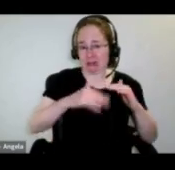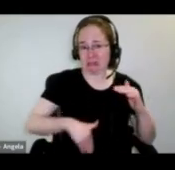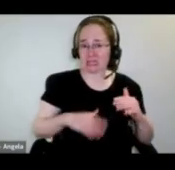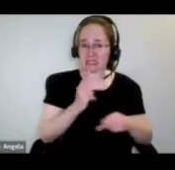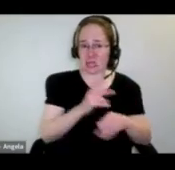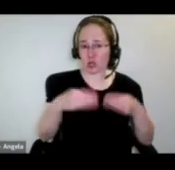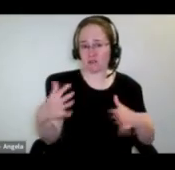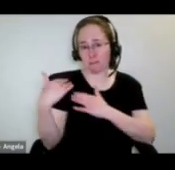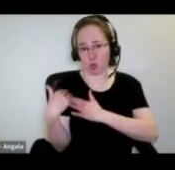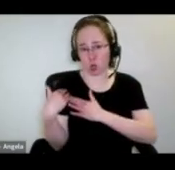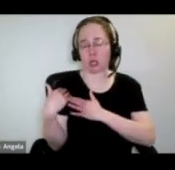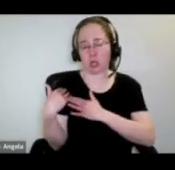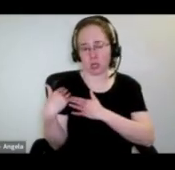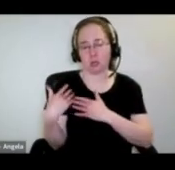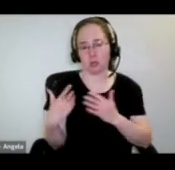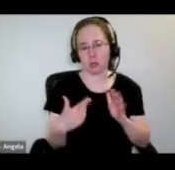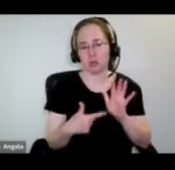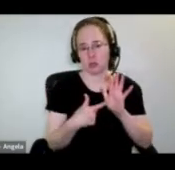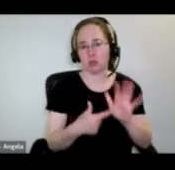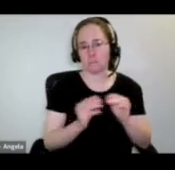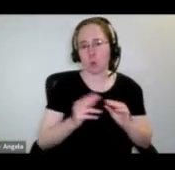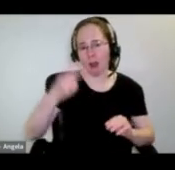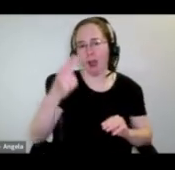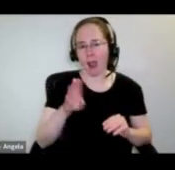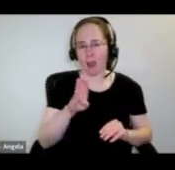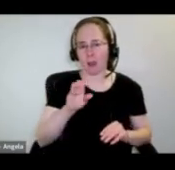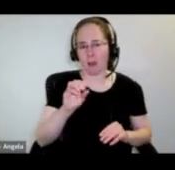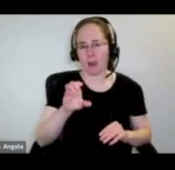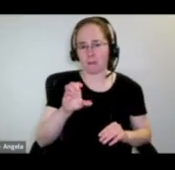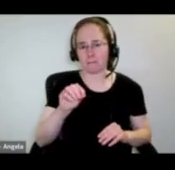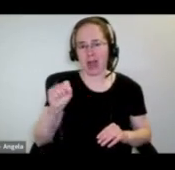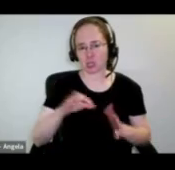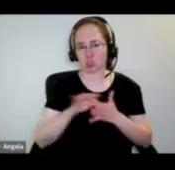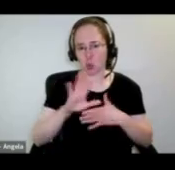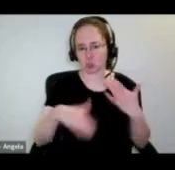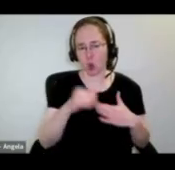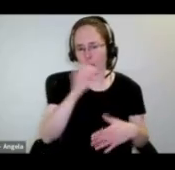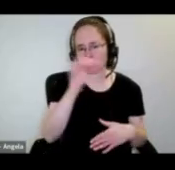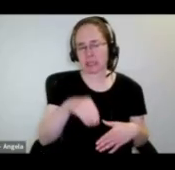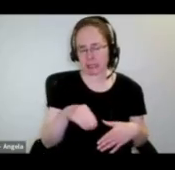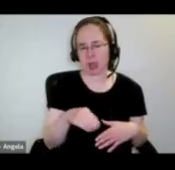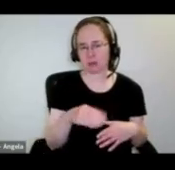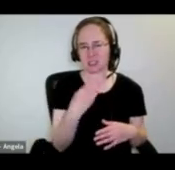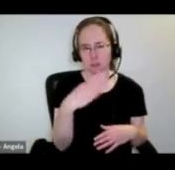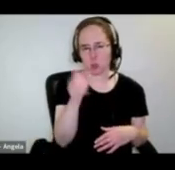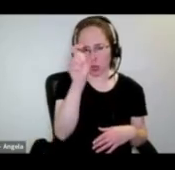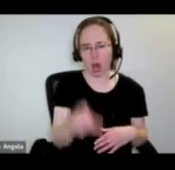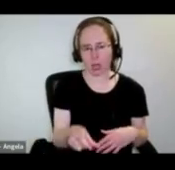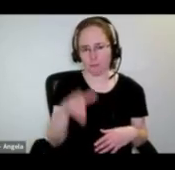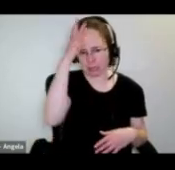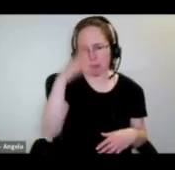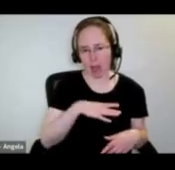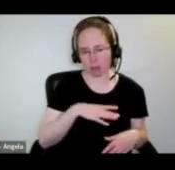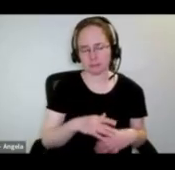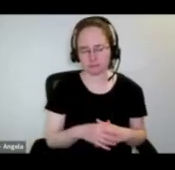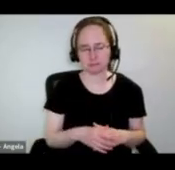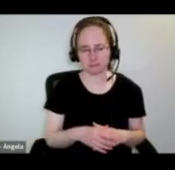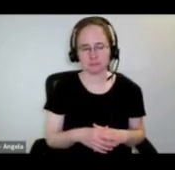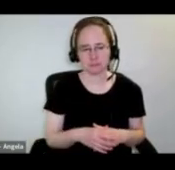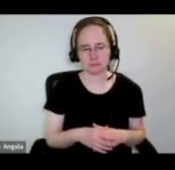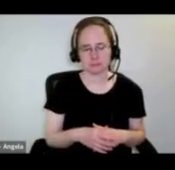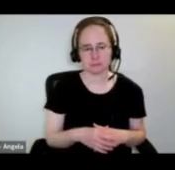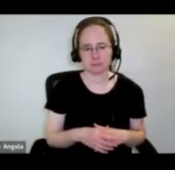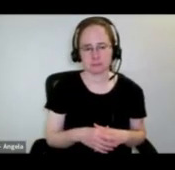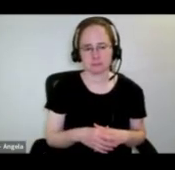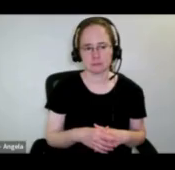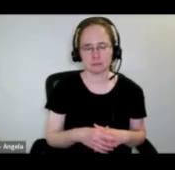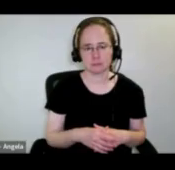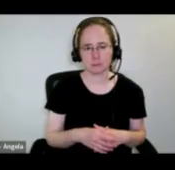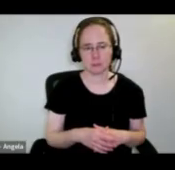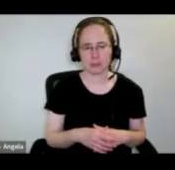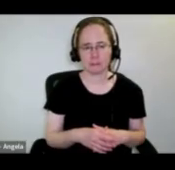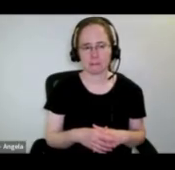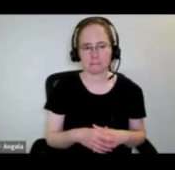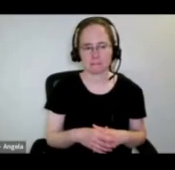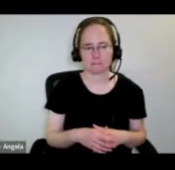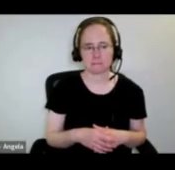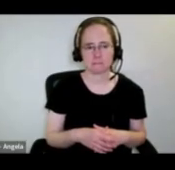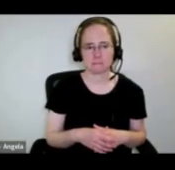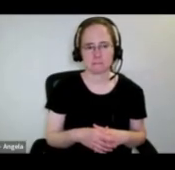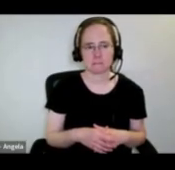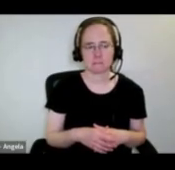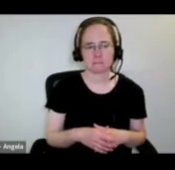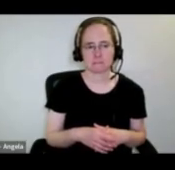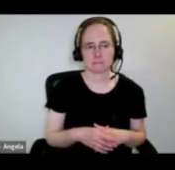David Watkins: Male caregivers report a slightly lesser caregiving burden, reflected in their slightly higher BACA scores at all percentiles. The blue column is male on that slide.